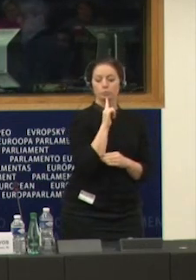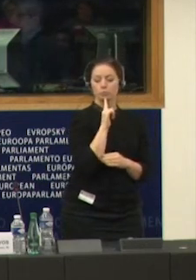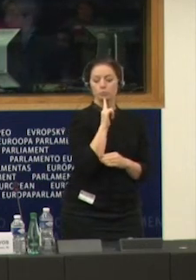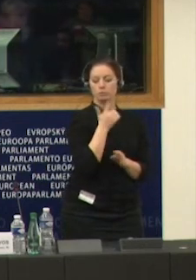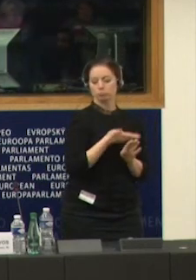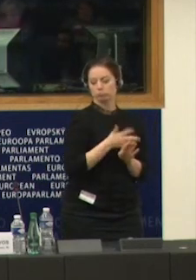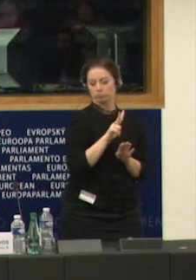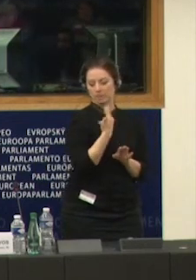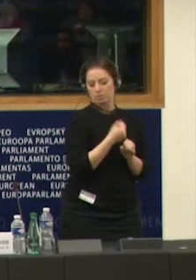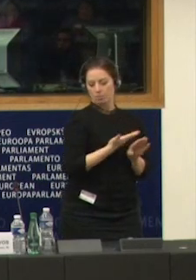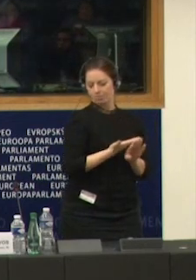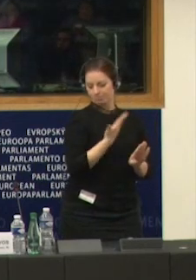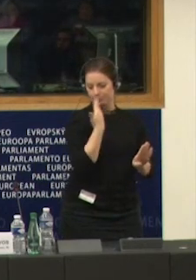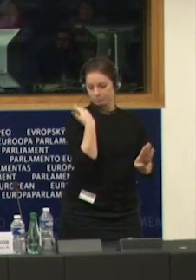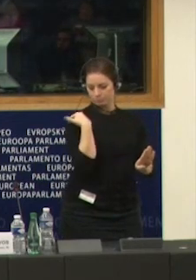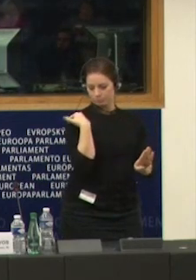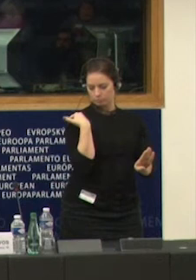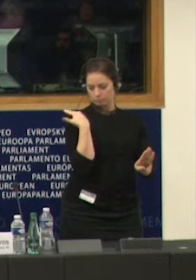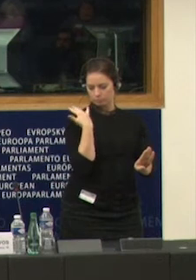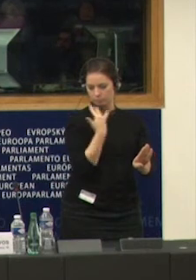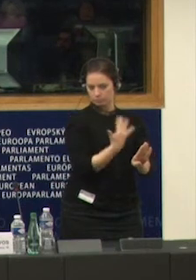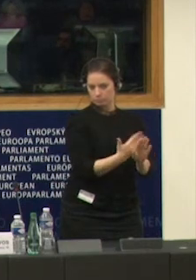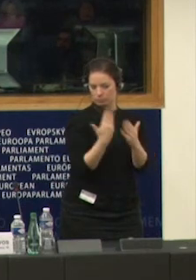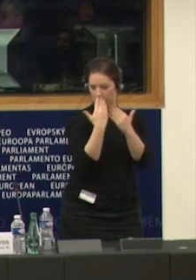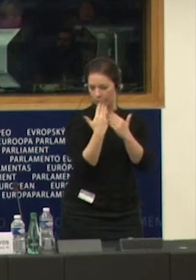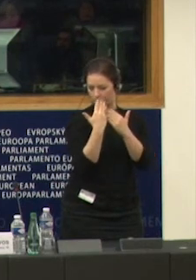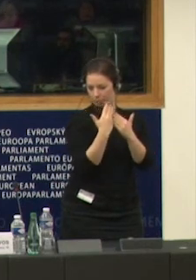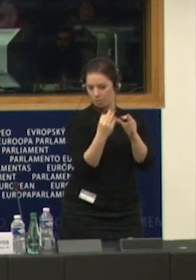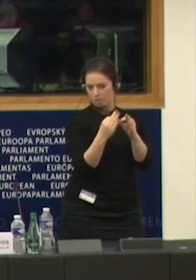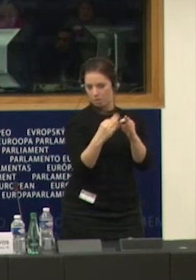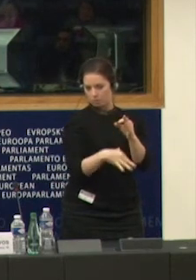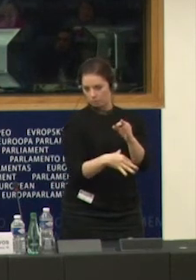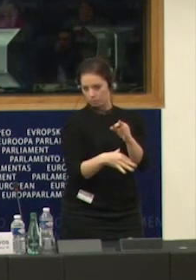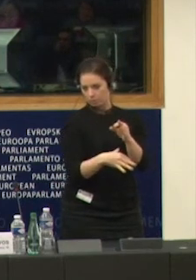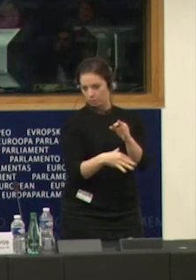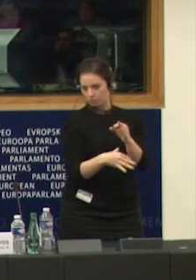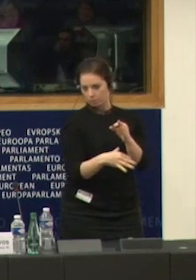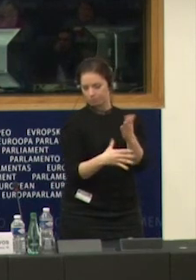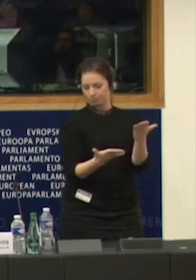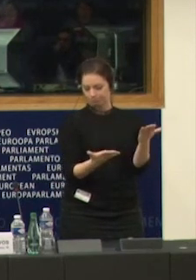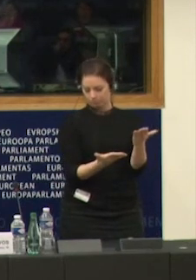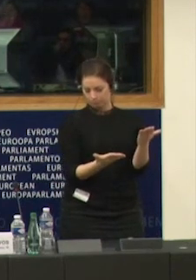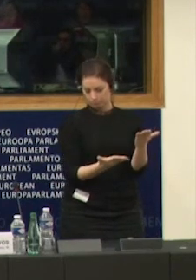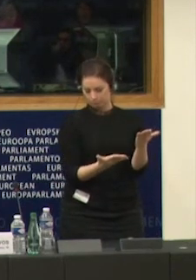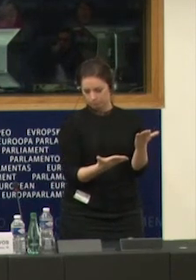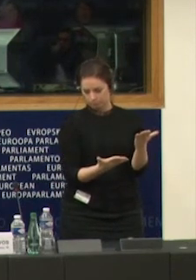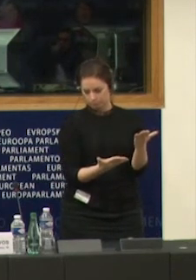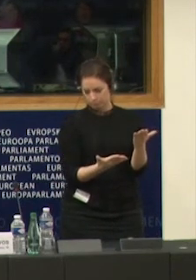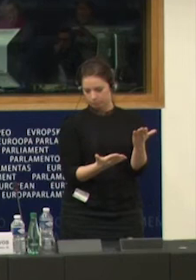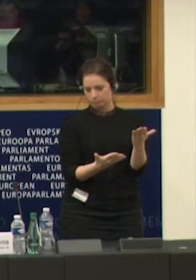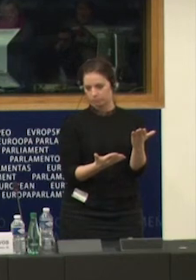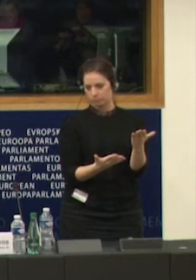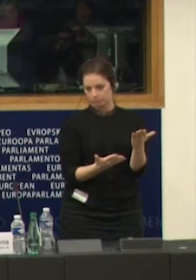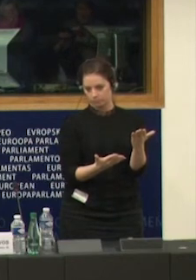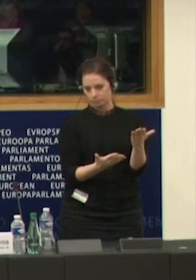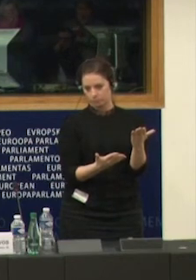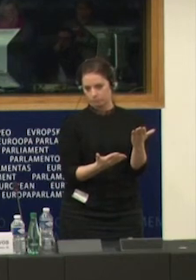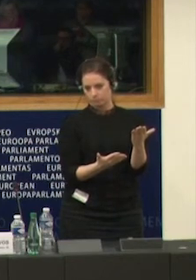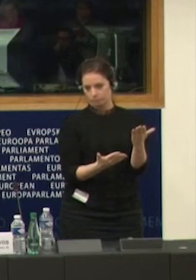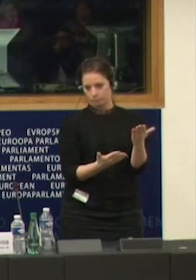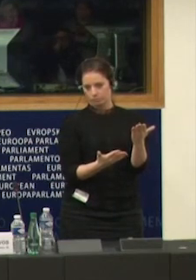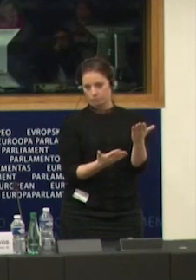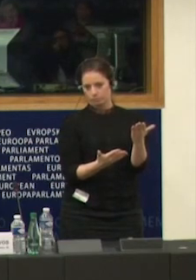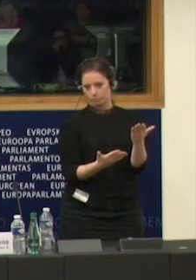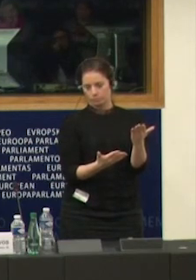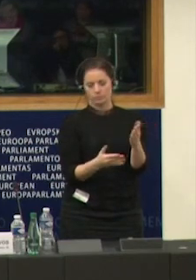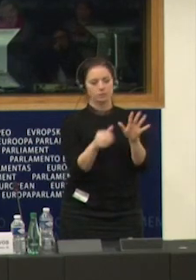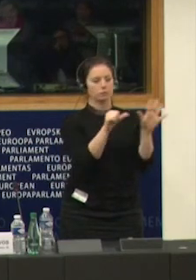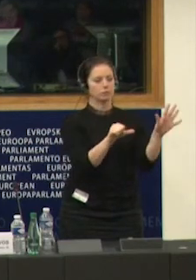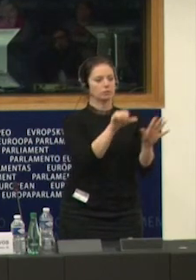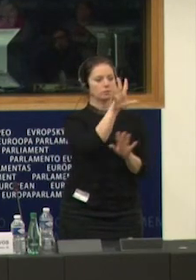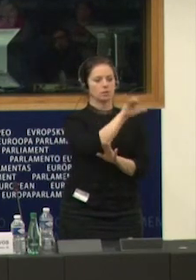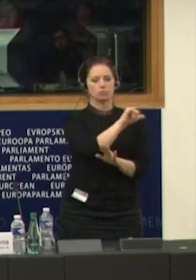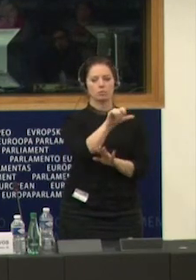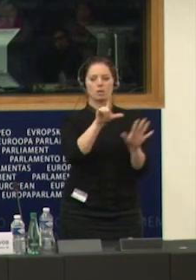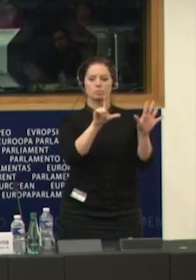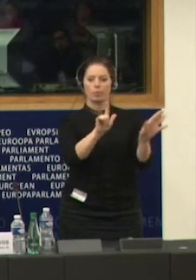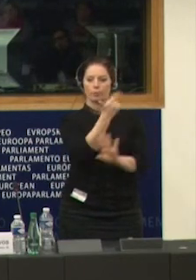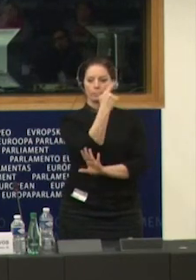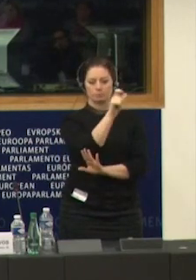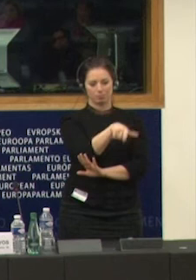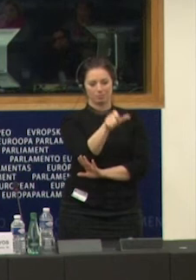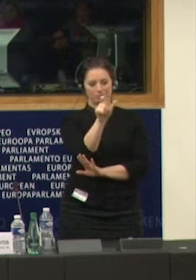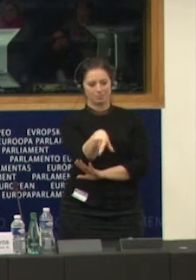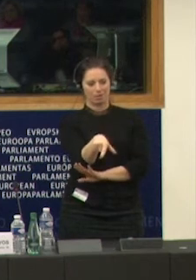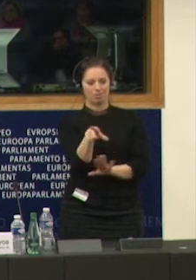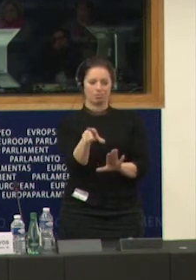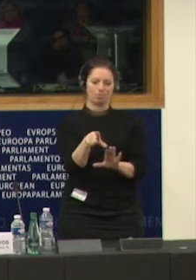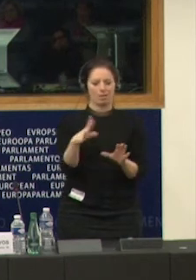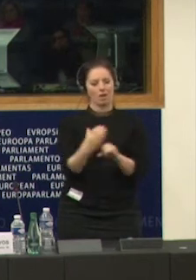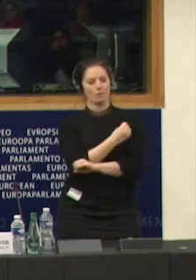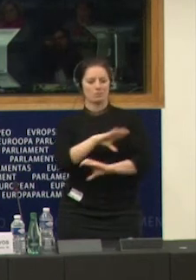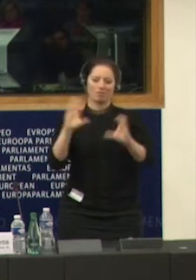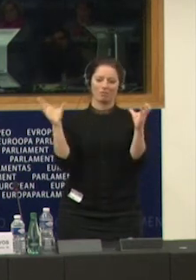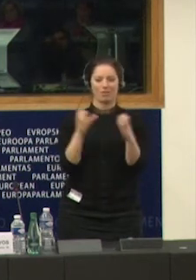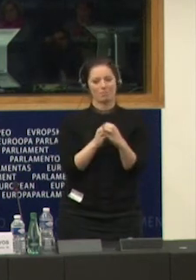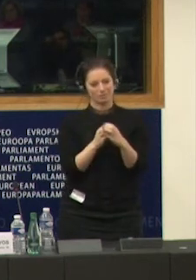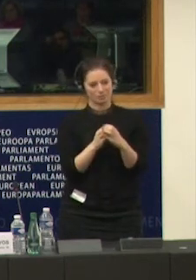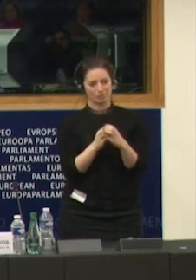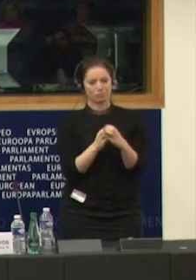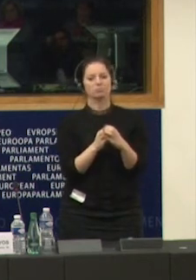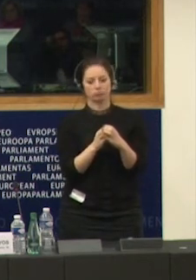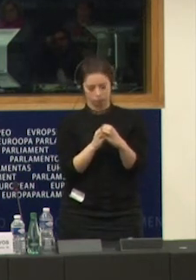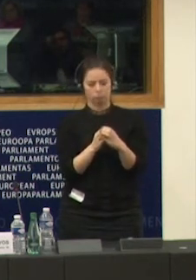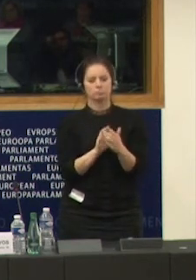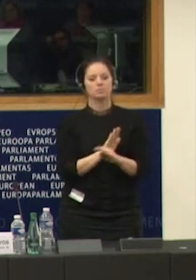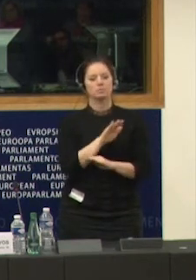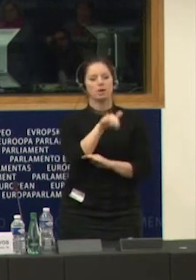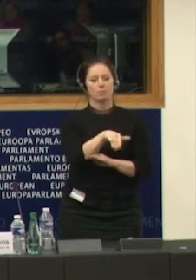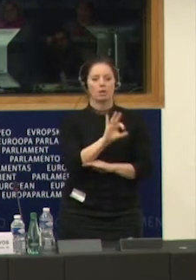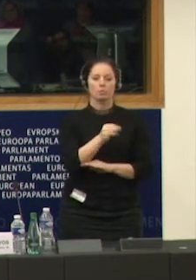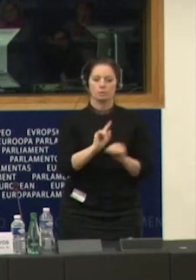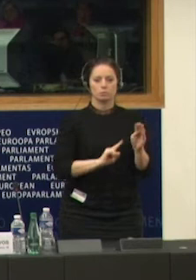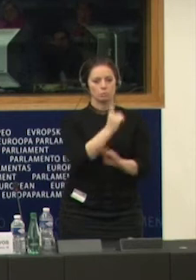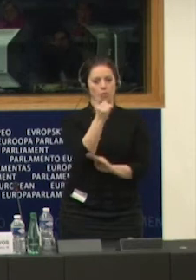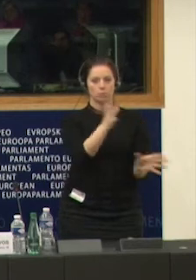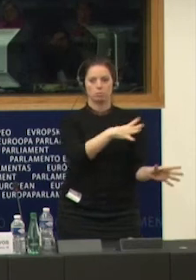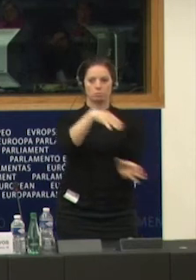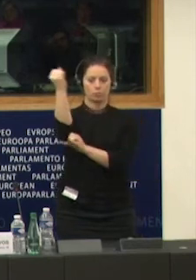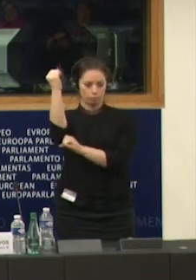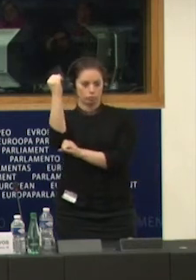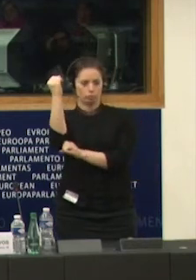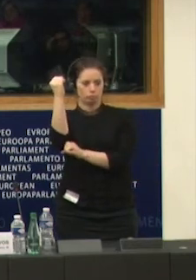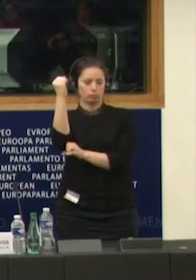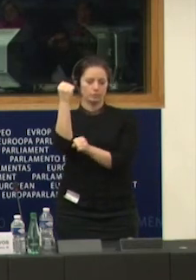the number of people will drop sharply. As ms. Ludwinek said this morning.